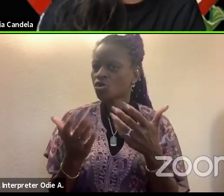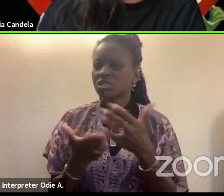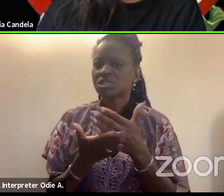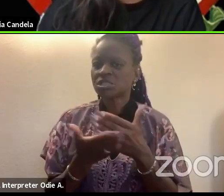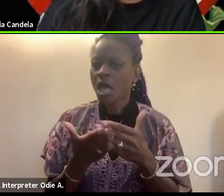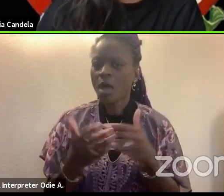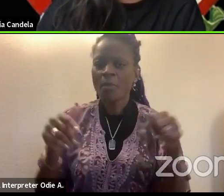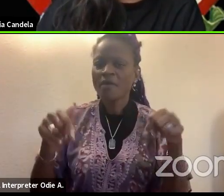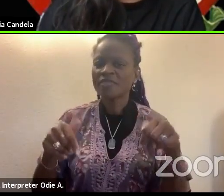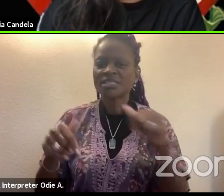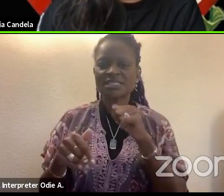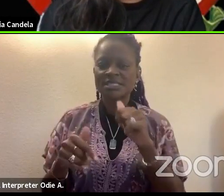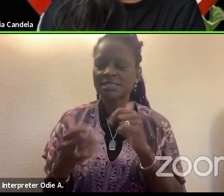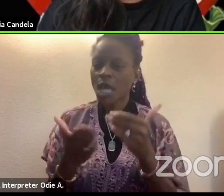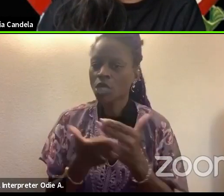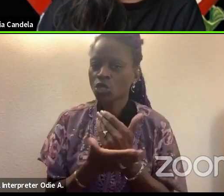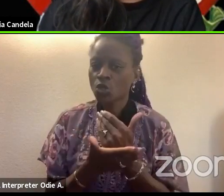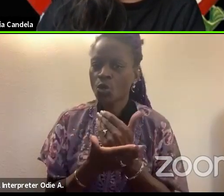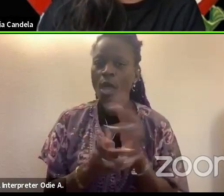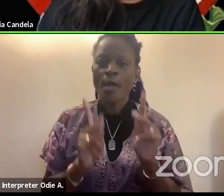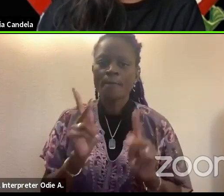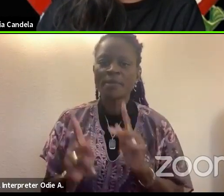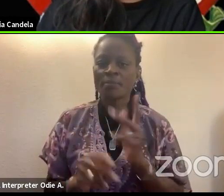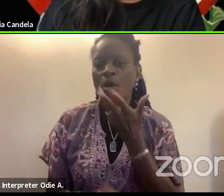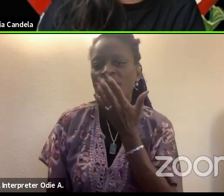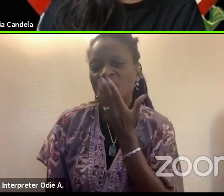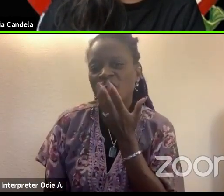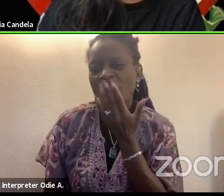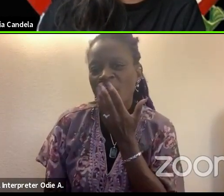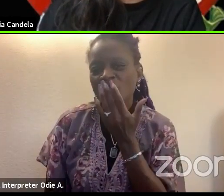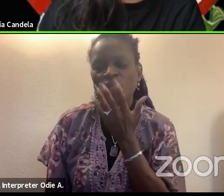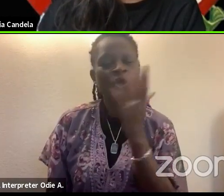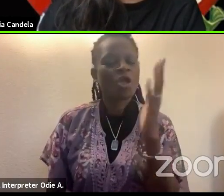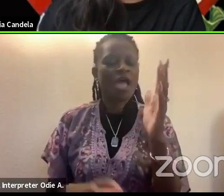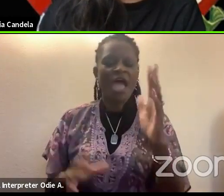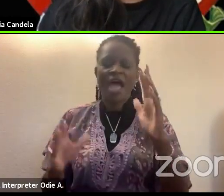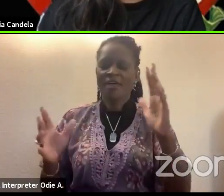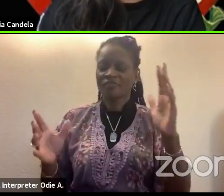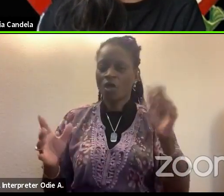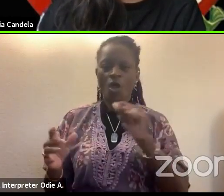People of color have been disproportionately underserved by our systems and institutions, which is why